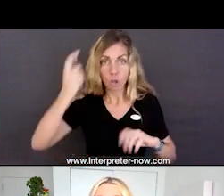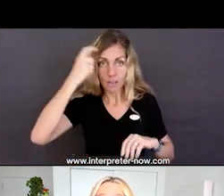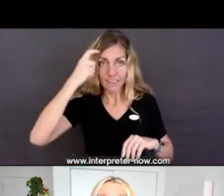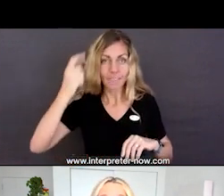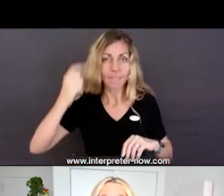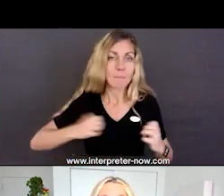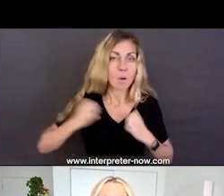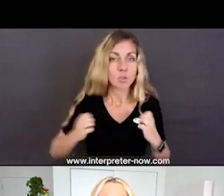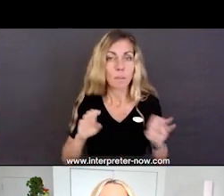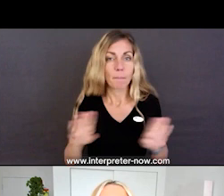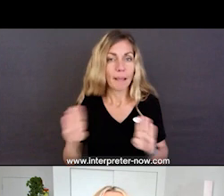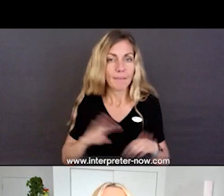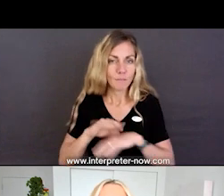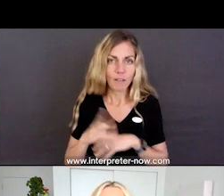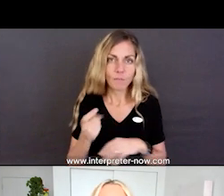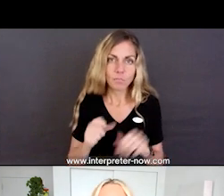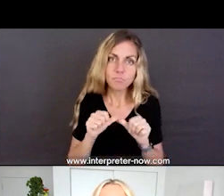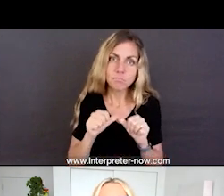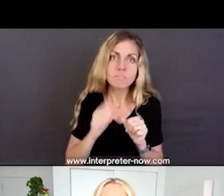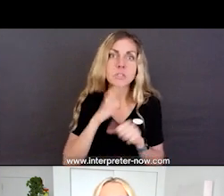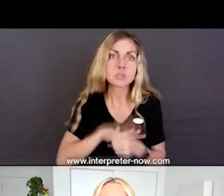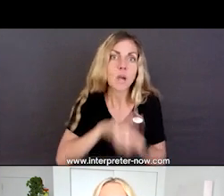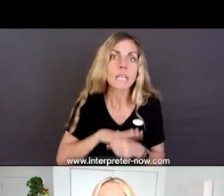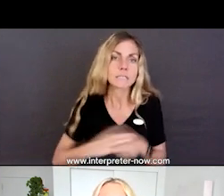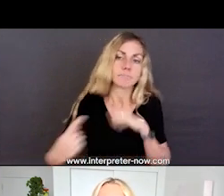effects from the continued stress of microaggressions over time.